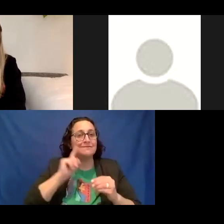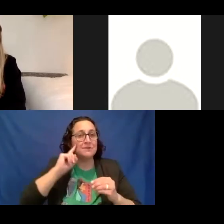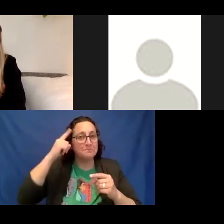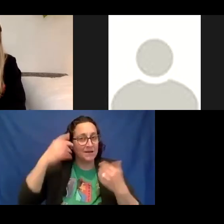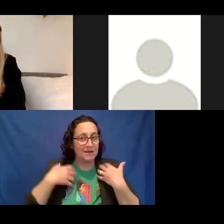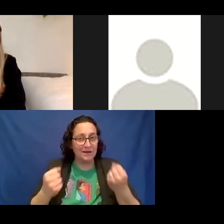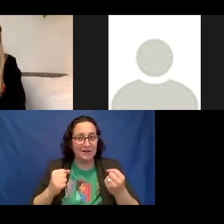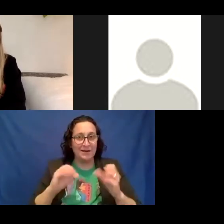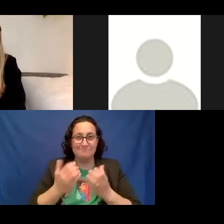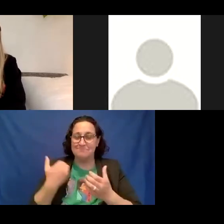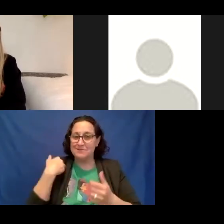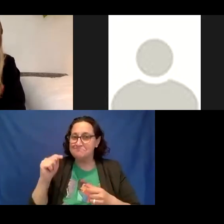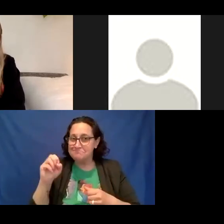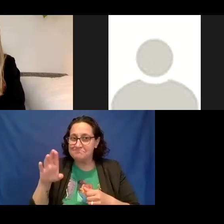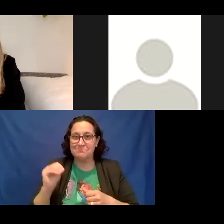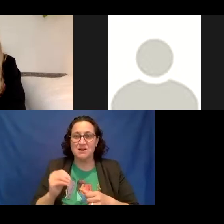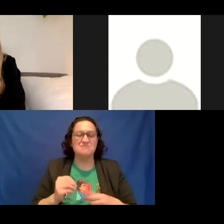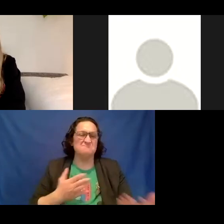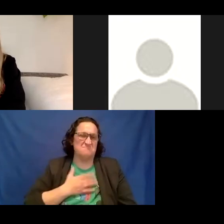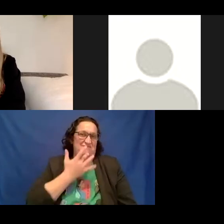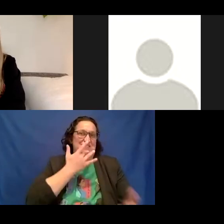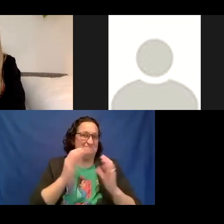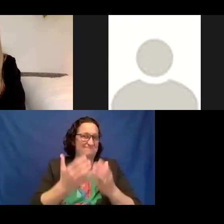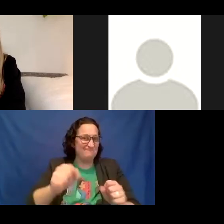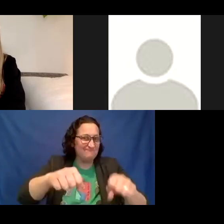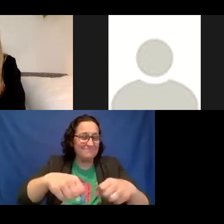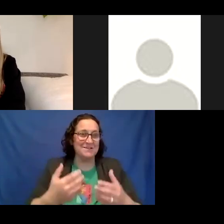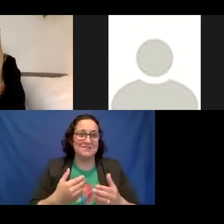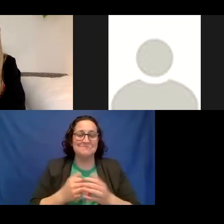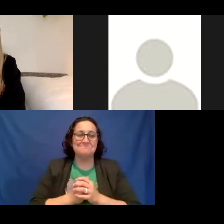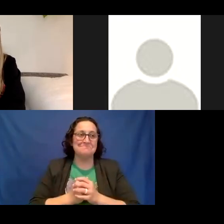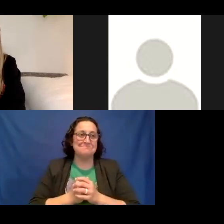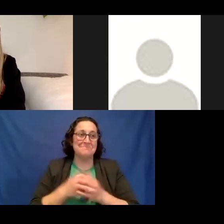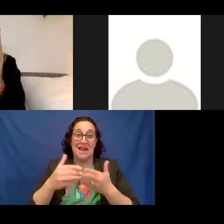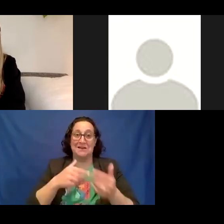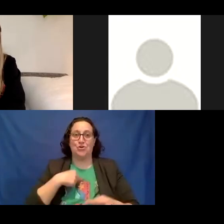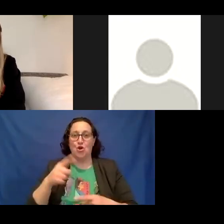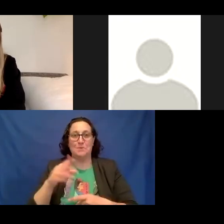and it was fantastic to discuss the psychology of Deaf mental health, all of these things in